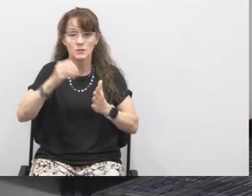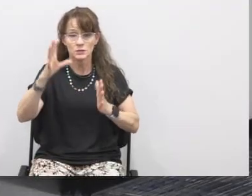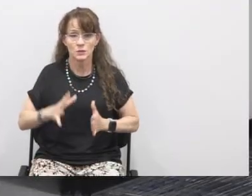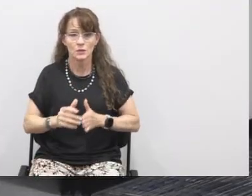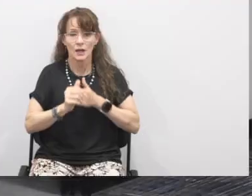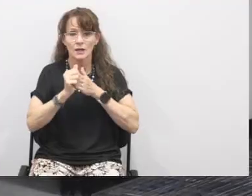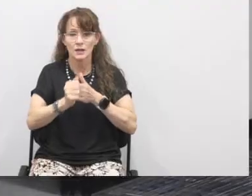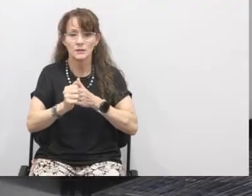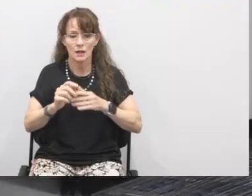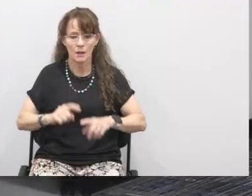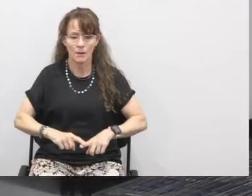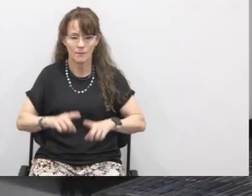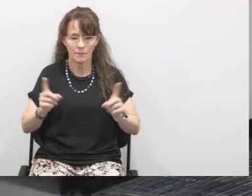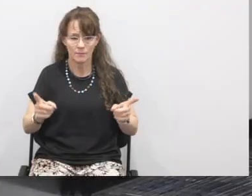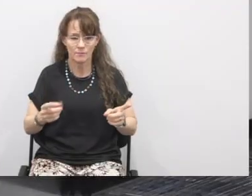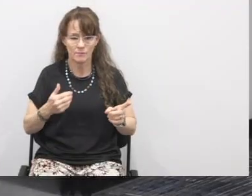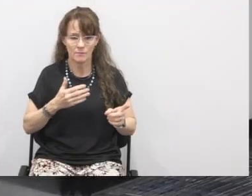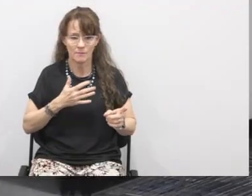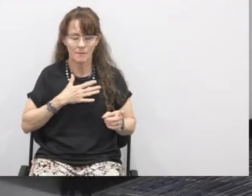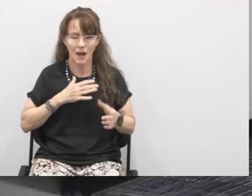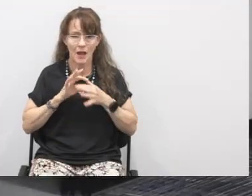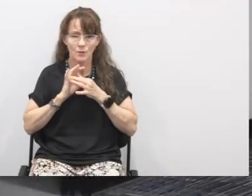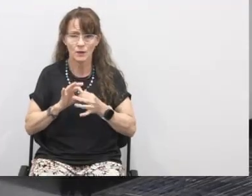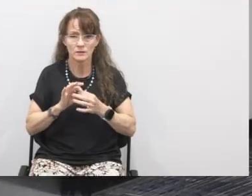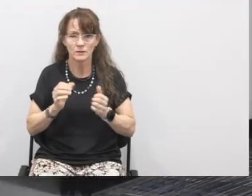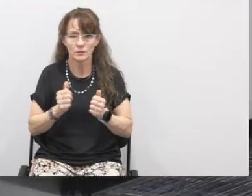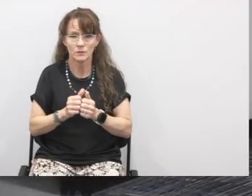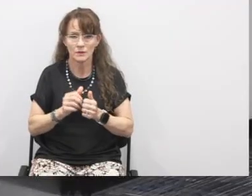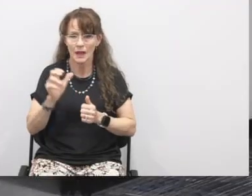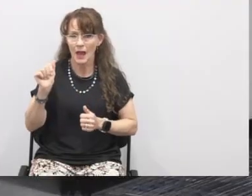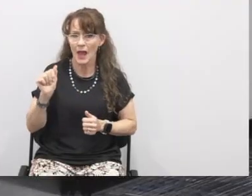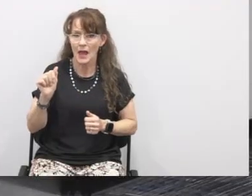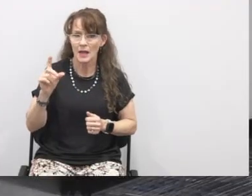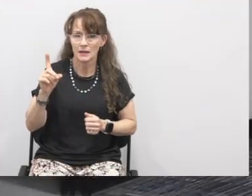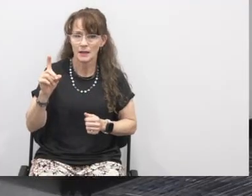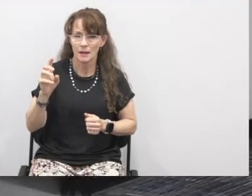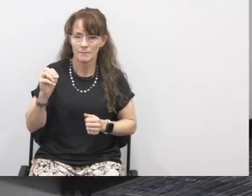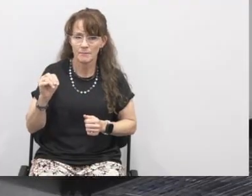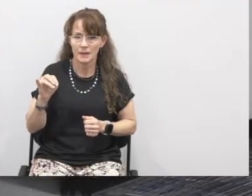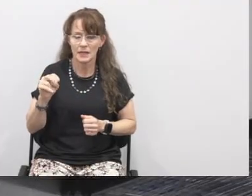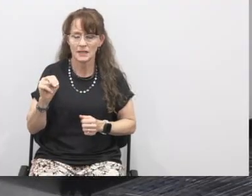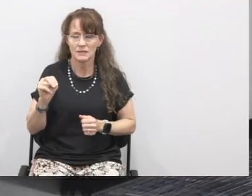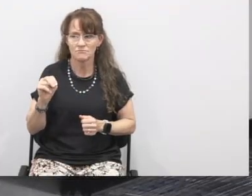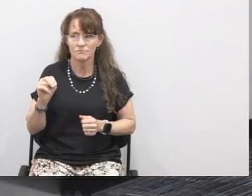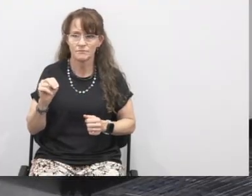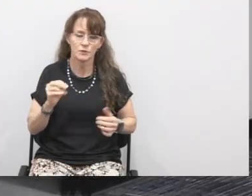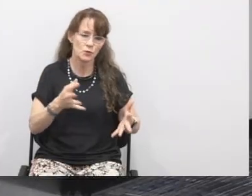but my relationships with admin have been, have ranged from friendly to.